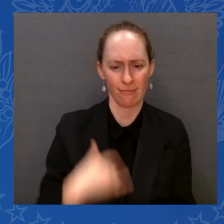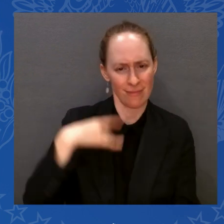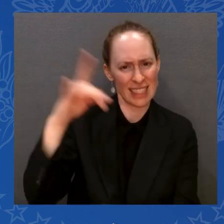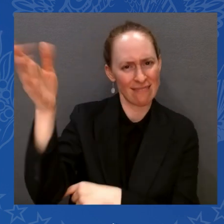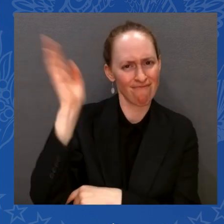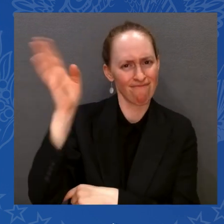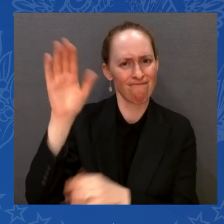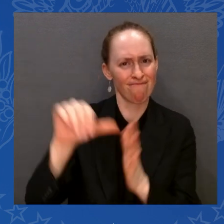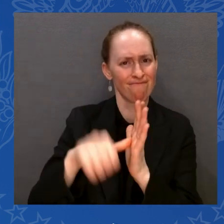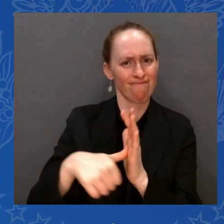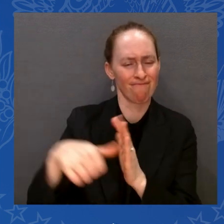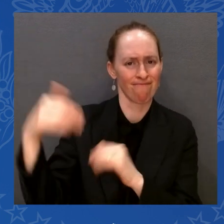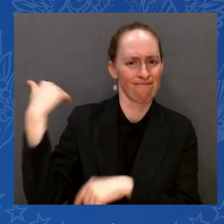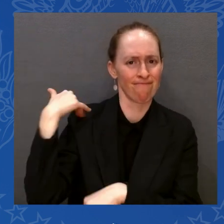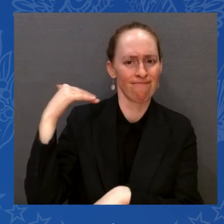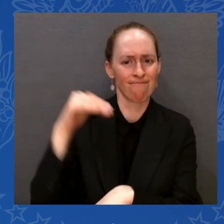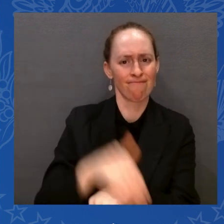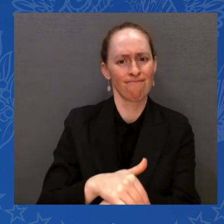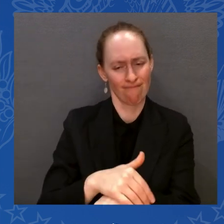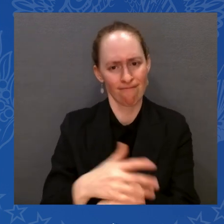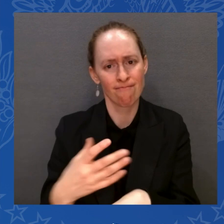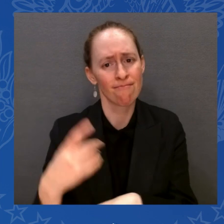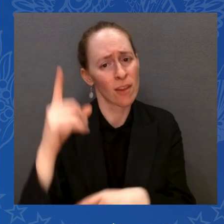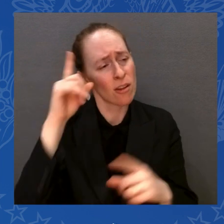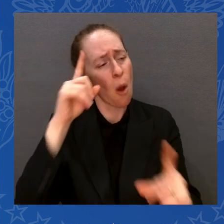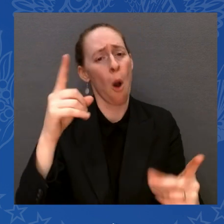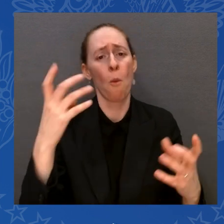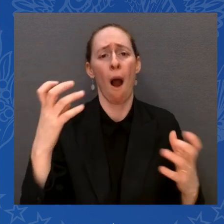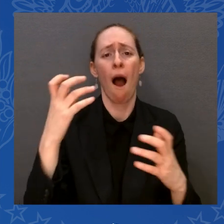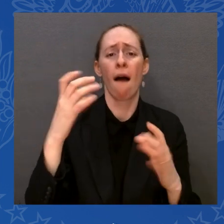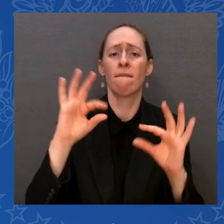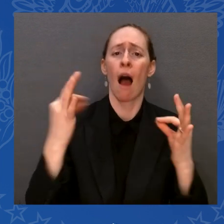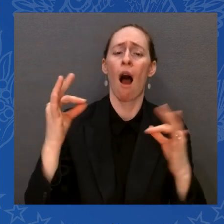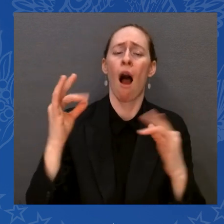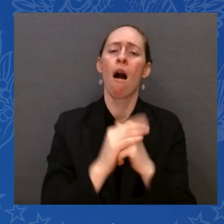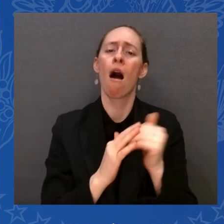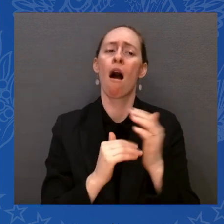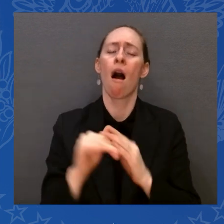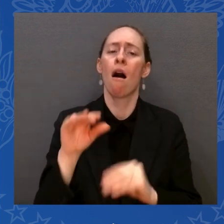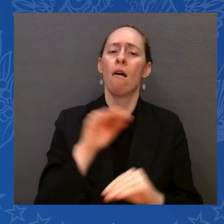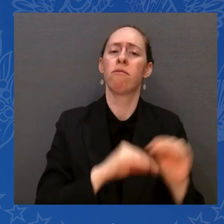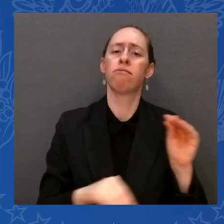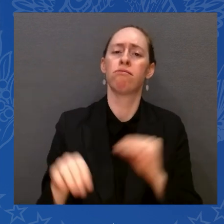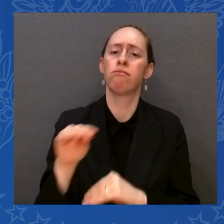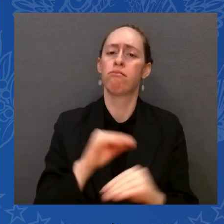"just a little more breathing room." At the end of the month, when everything is paid, do you have just a little more breathing room?